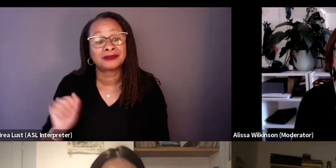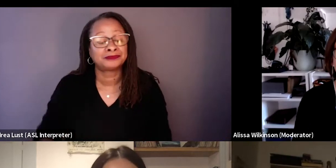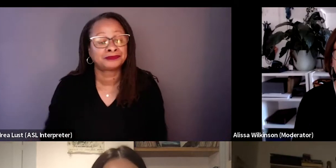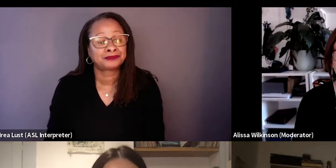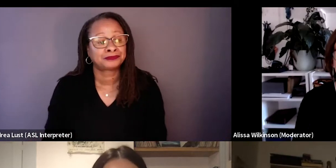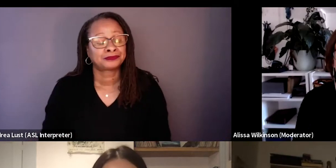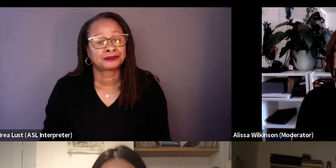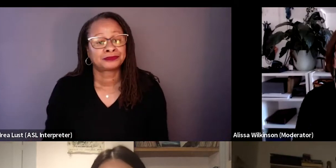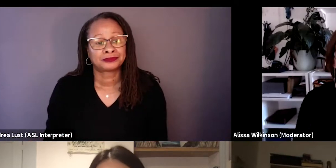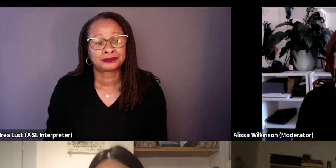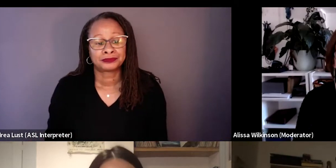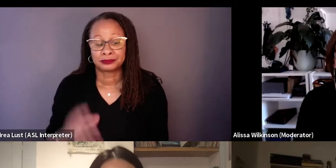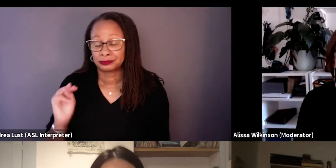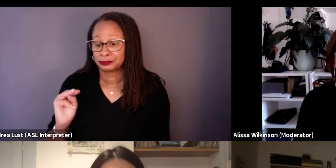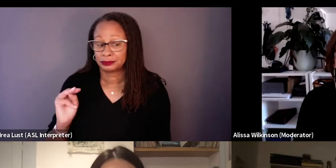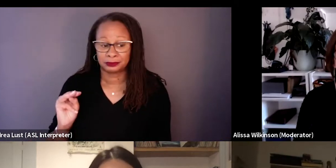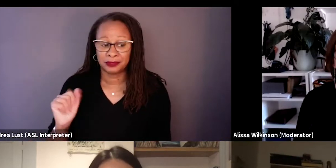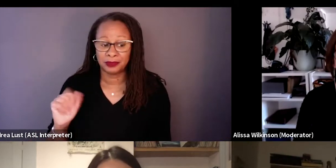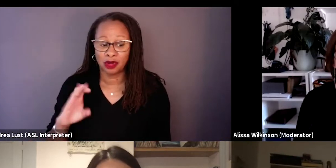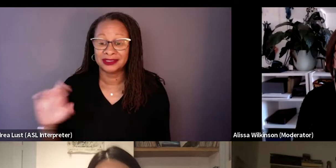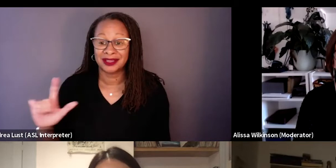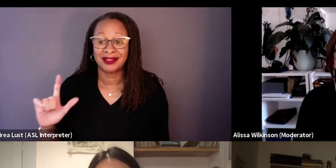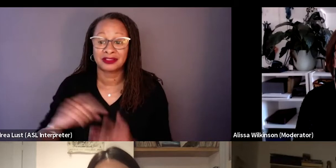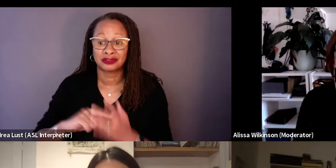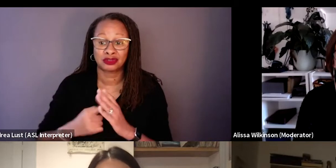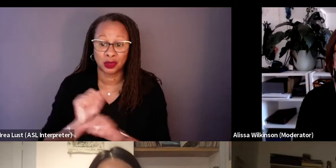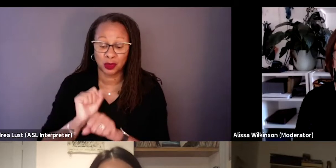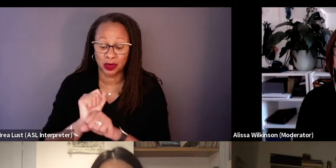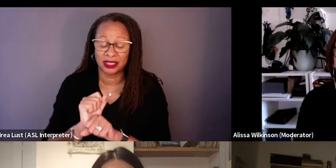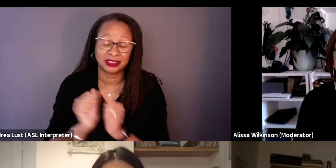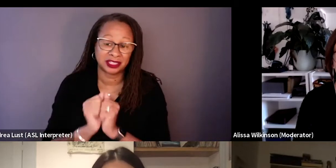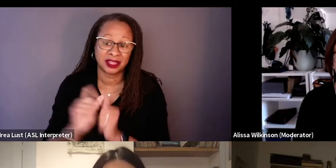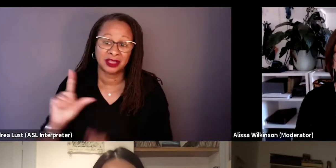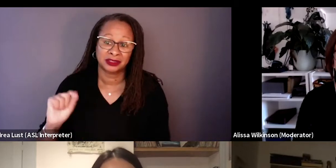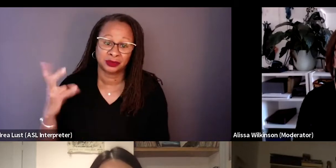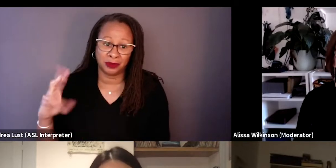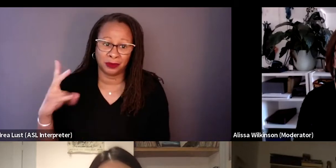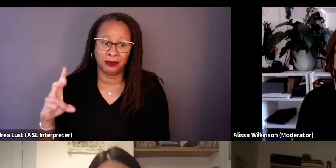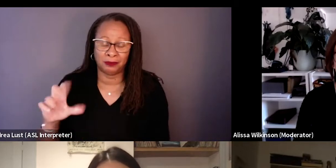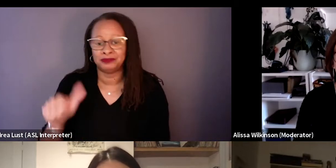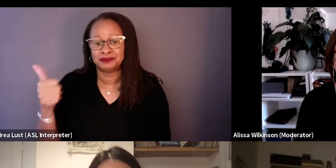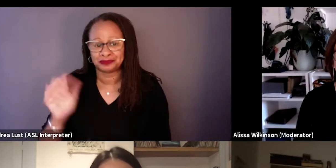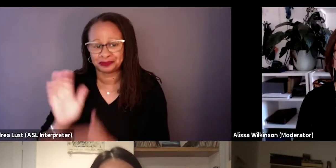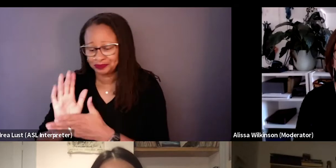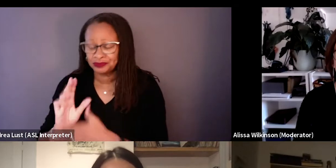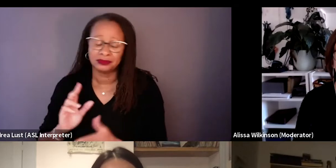So Marcel and I started working together in 2017 on other documentary films and on projects,